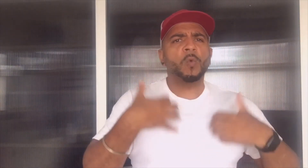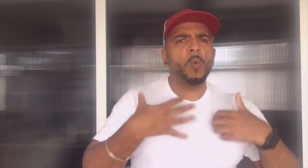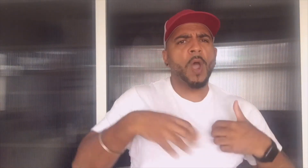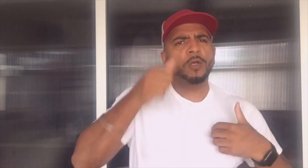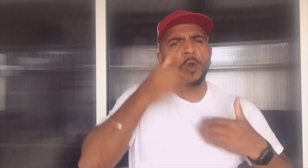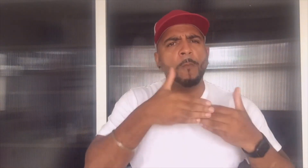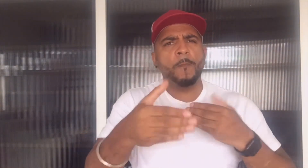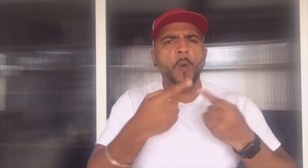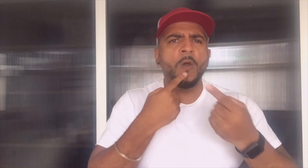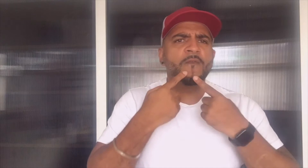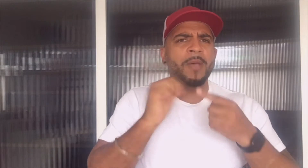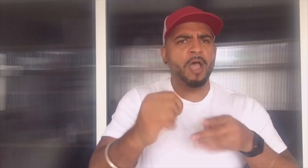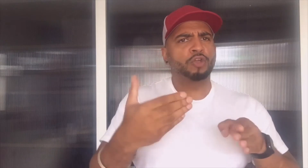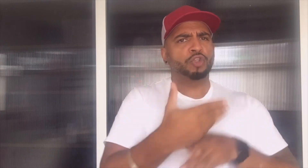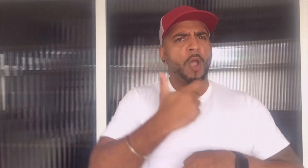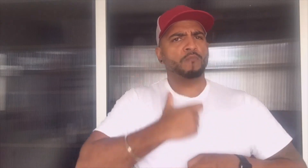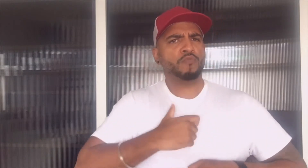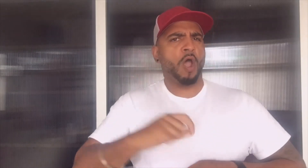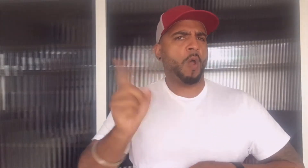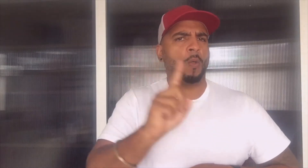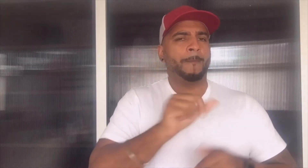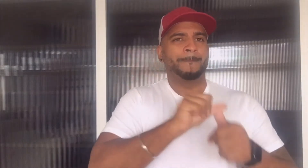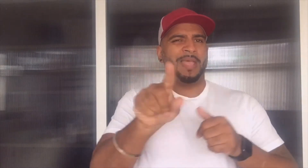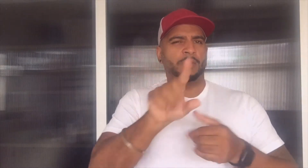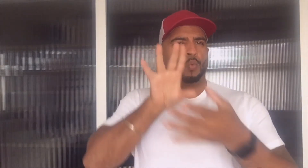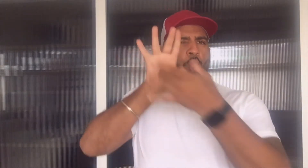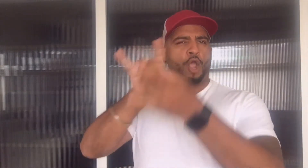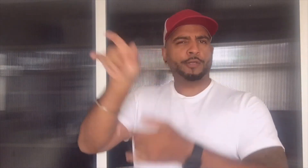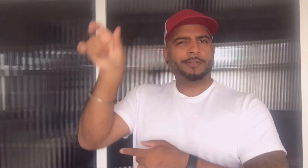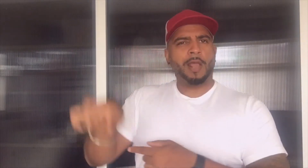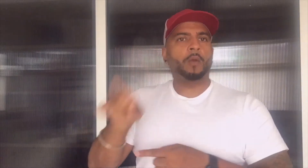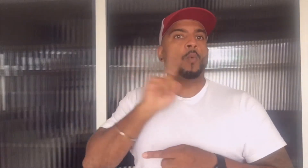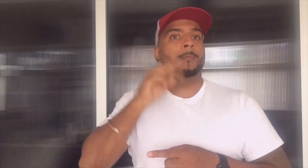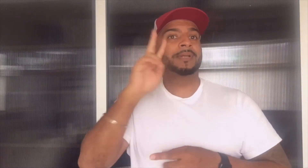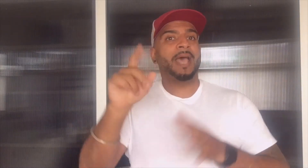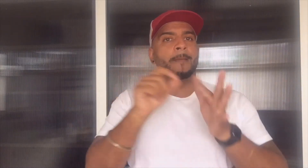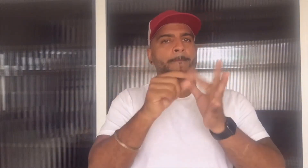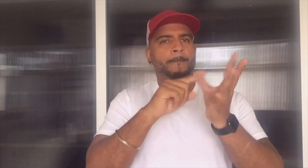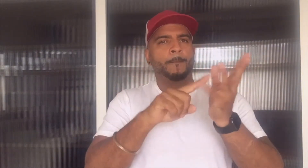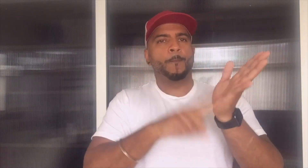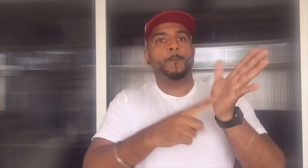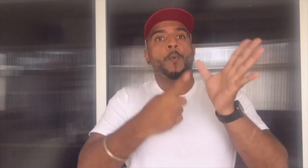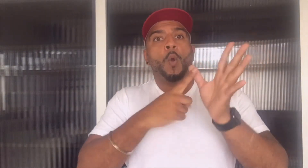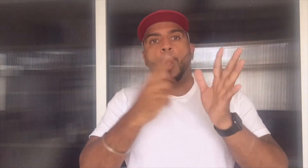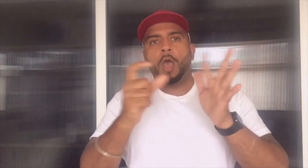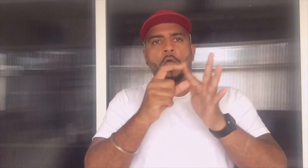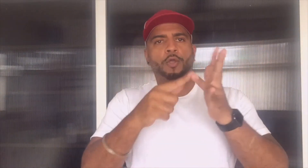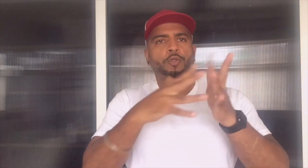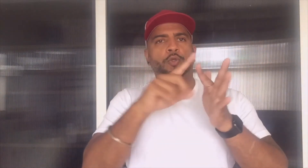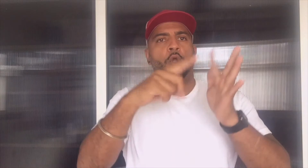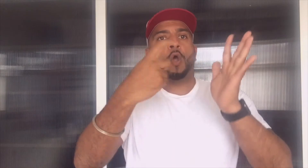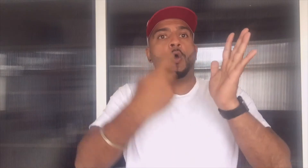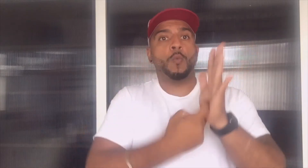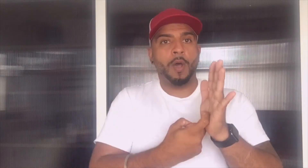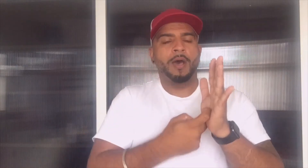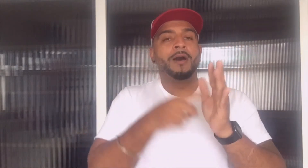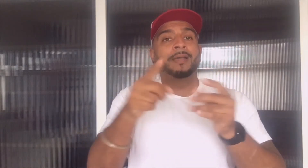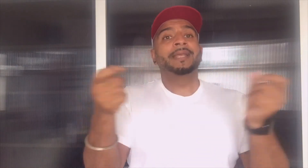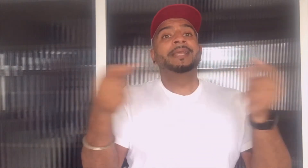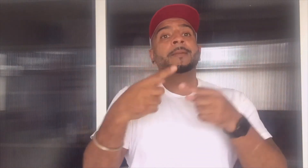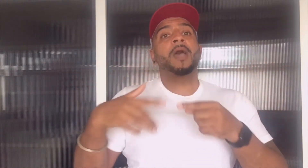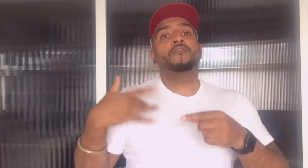For an application form and job description please go to www.dasharts.org